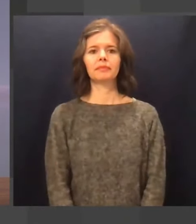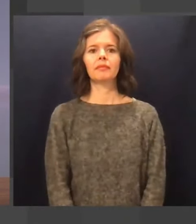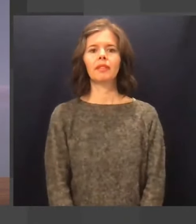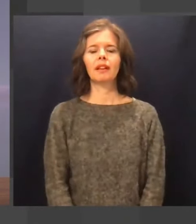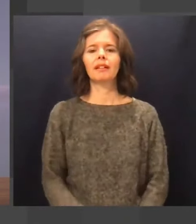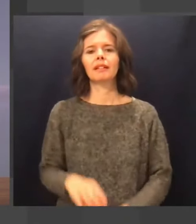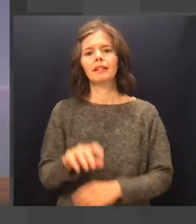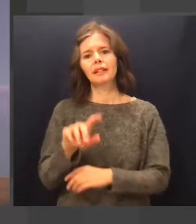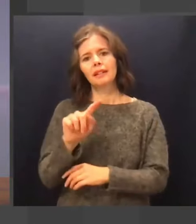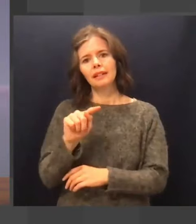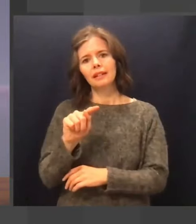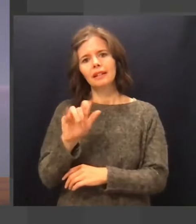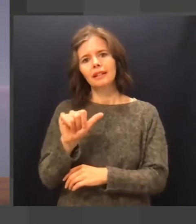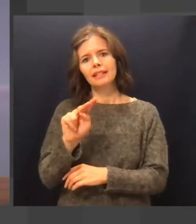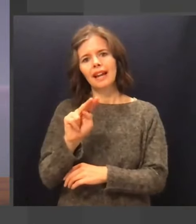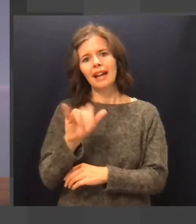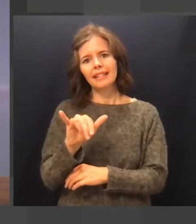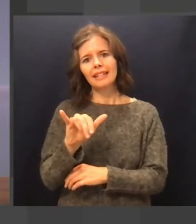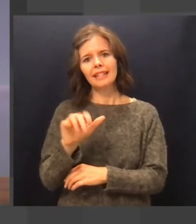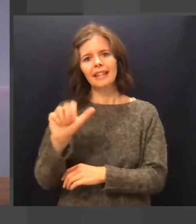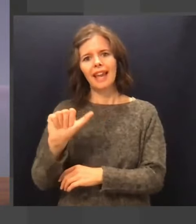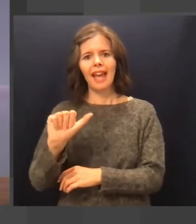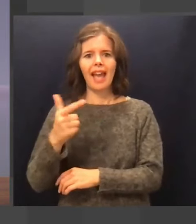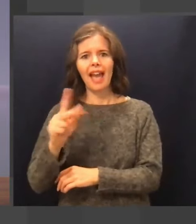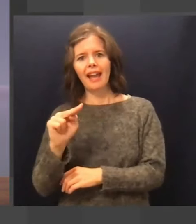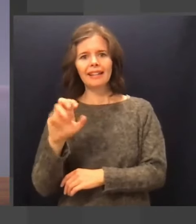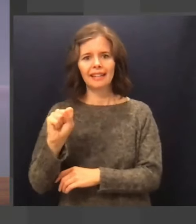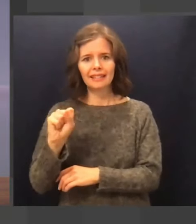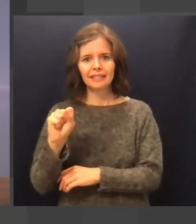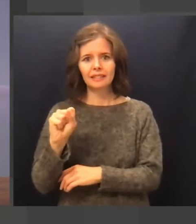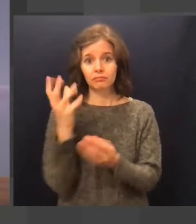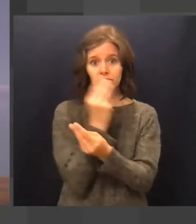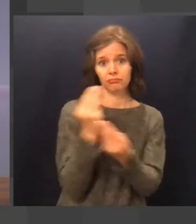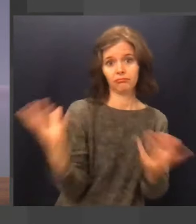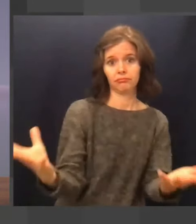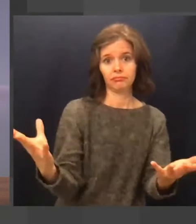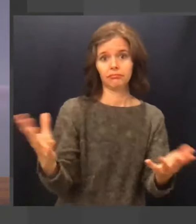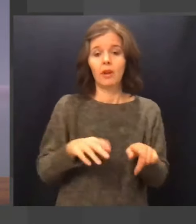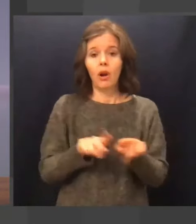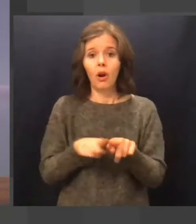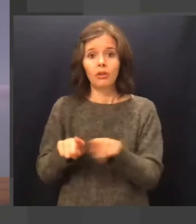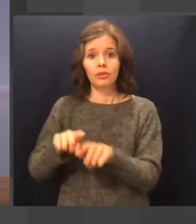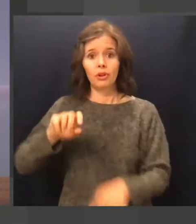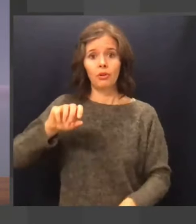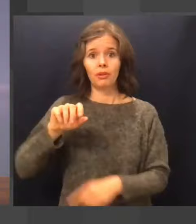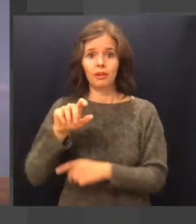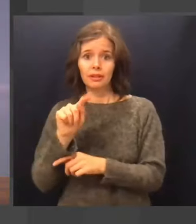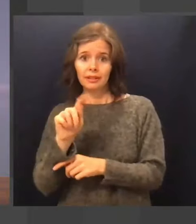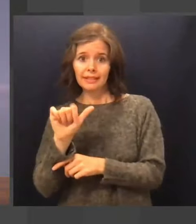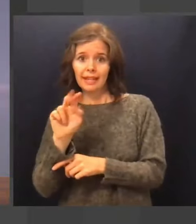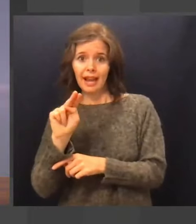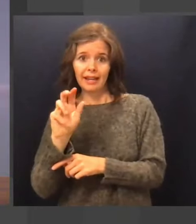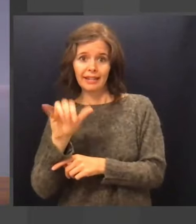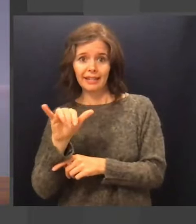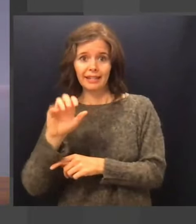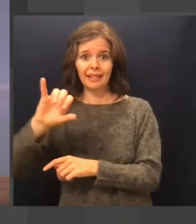OKAY. I'M TELL THEM. BYE. TINY AGNES WOULD LIKE EVERYONE